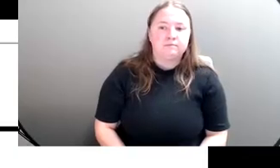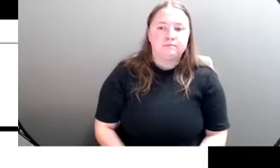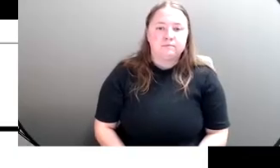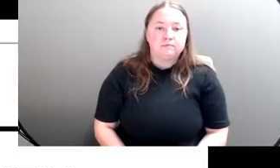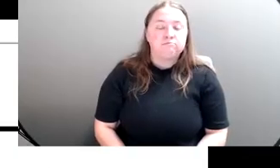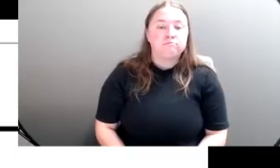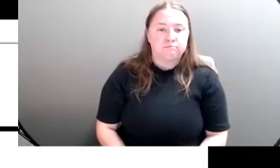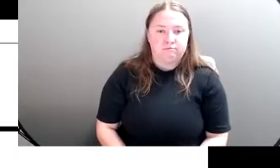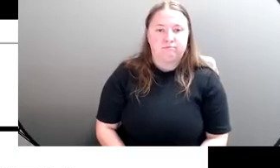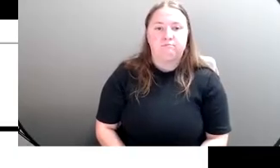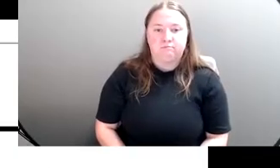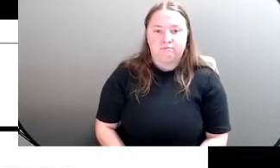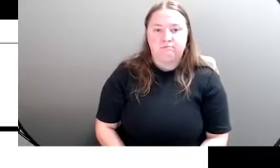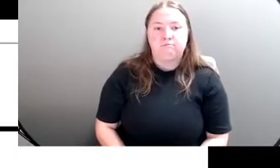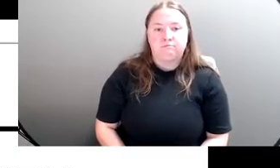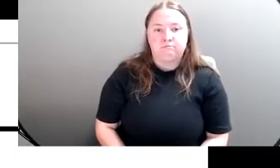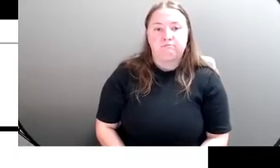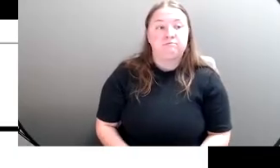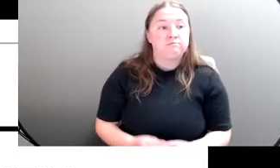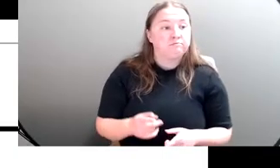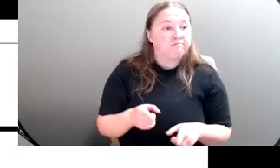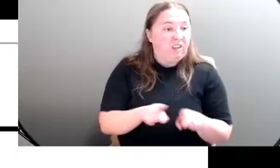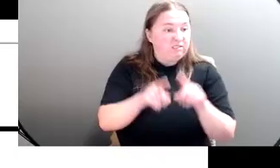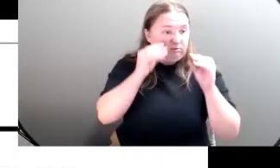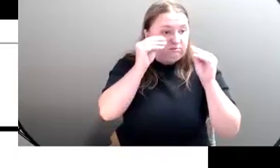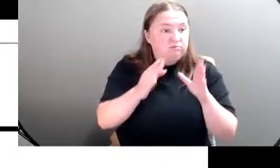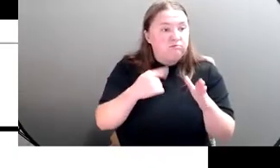So, as instructors, you know, we plan and we design our courses